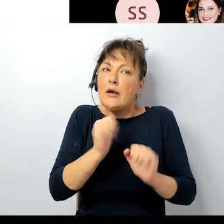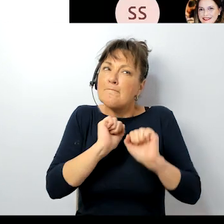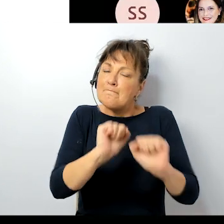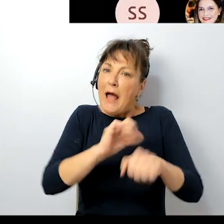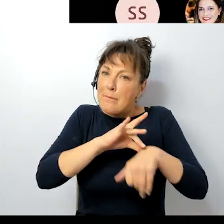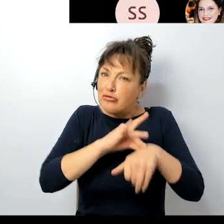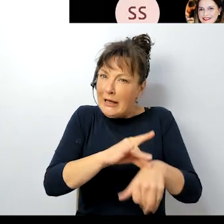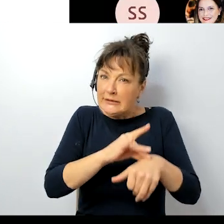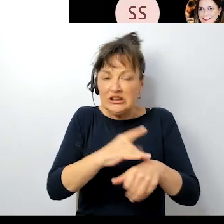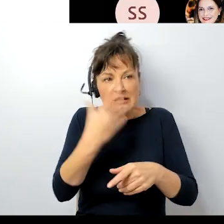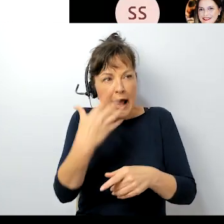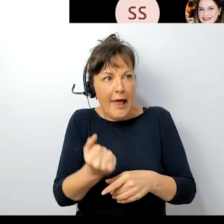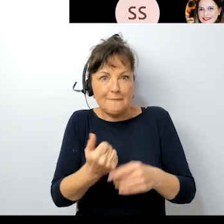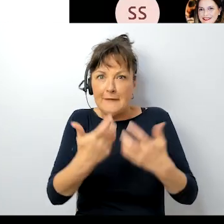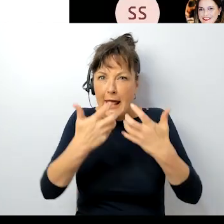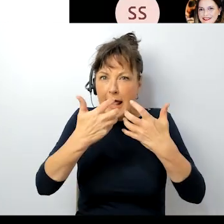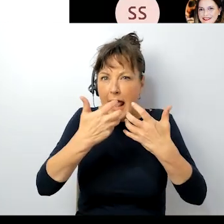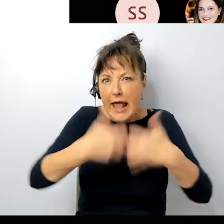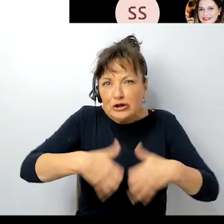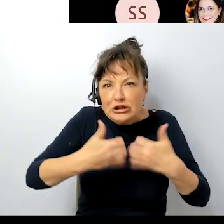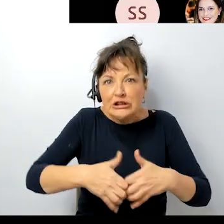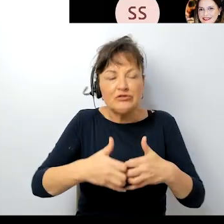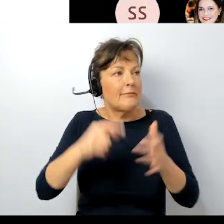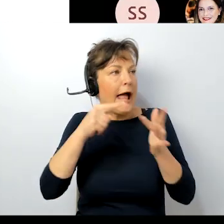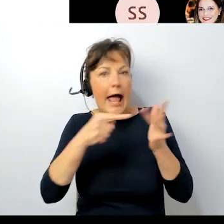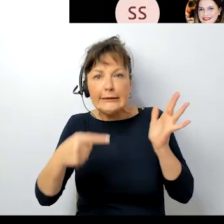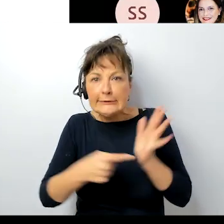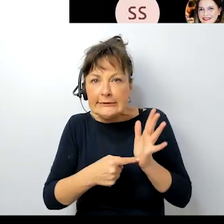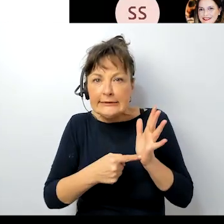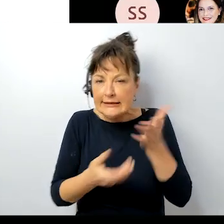Foundation Apprenticeships are currently available in subjects that support key growth